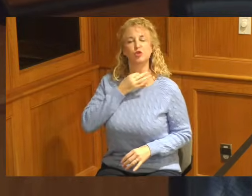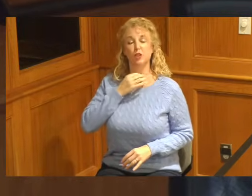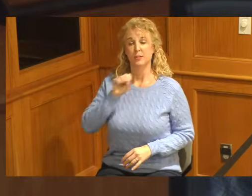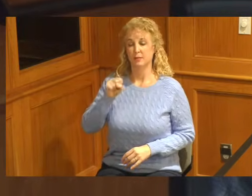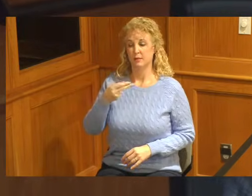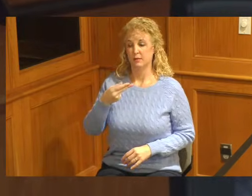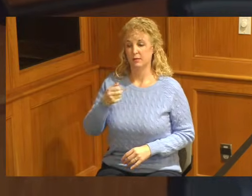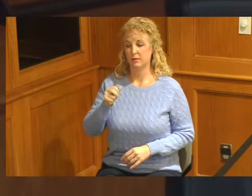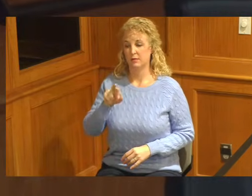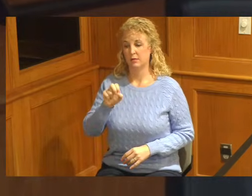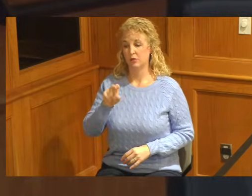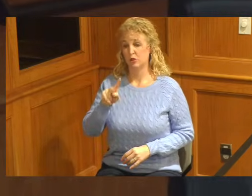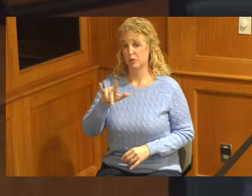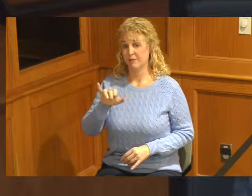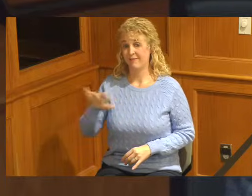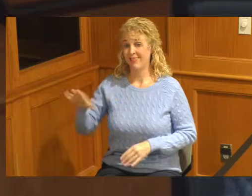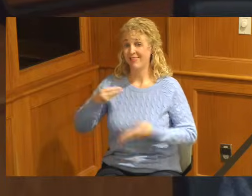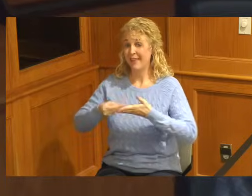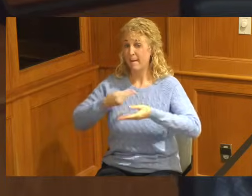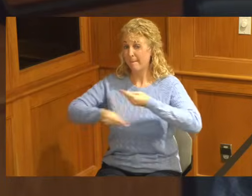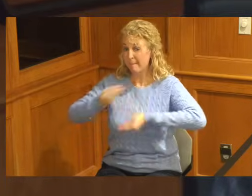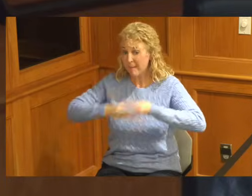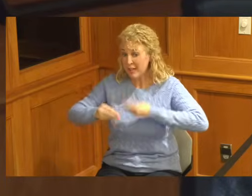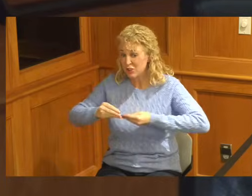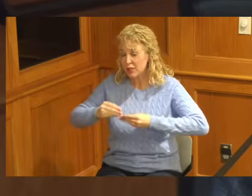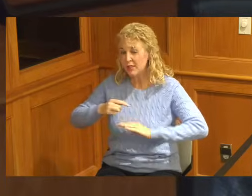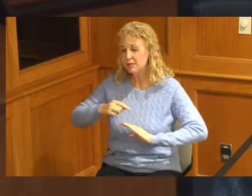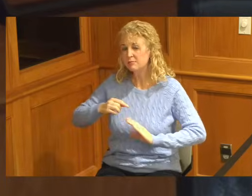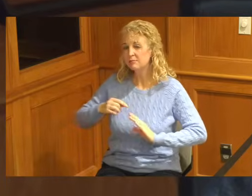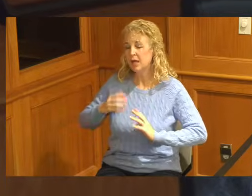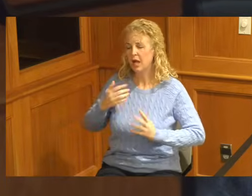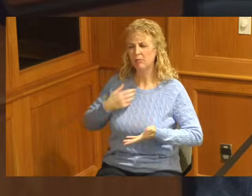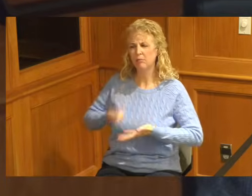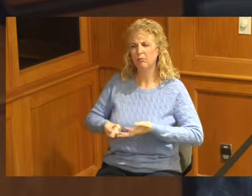maybe talk to other communities about replicating something like that. Um, [clears throat] you know,